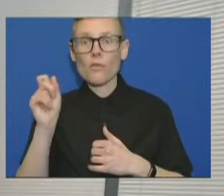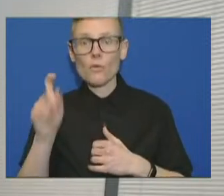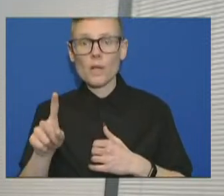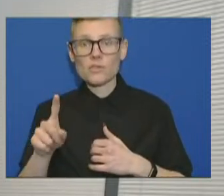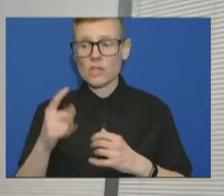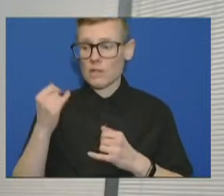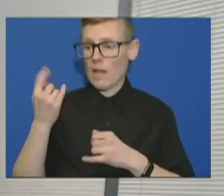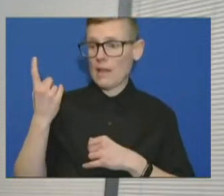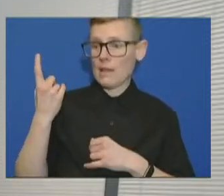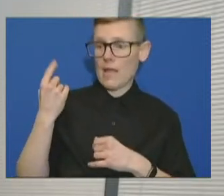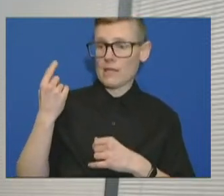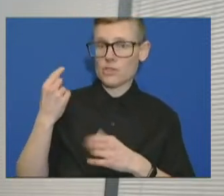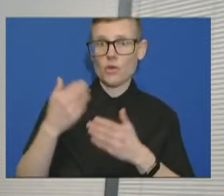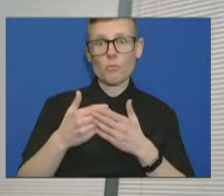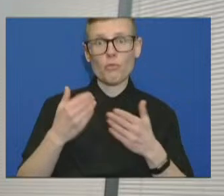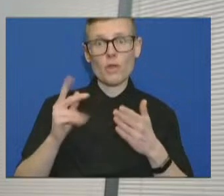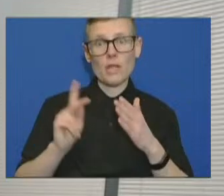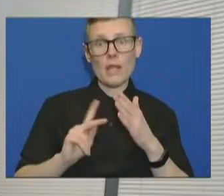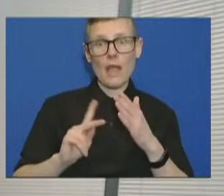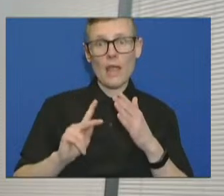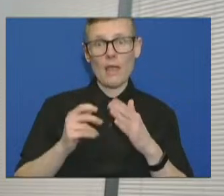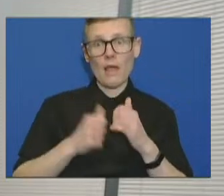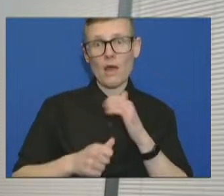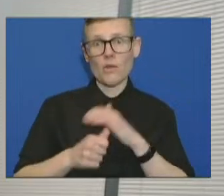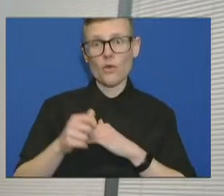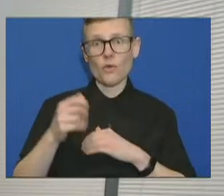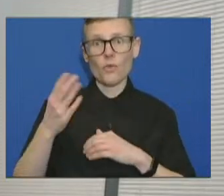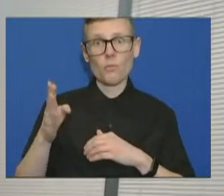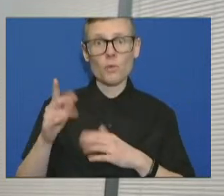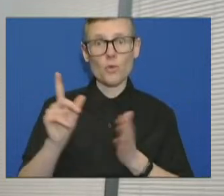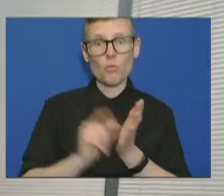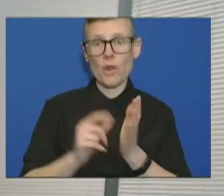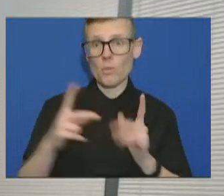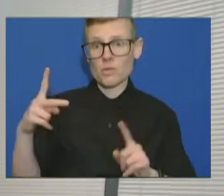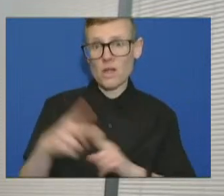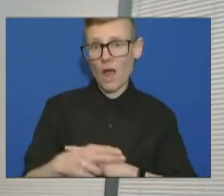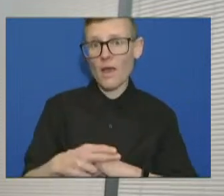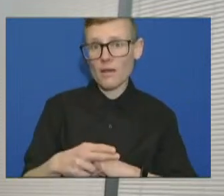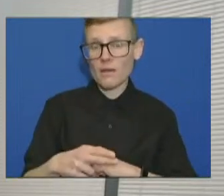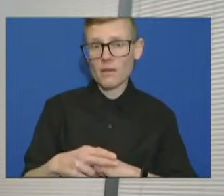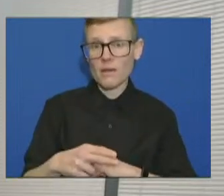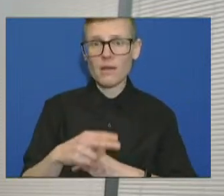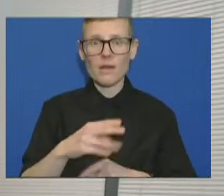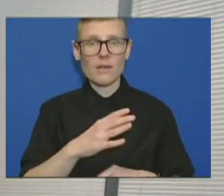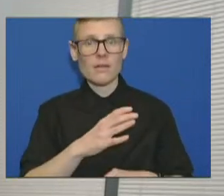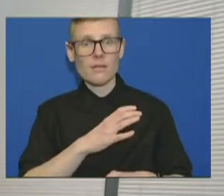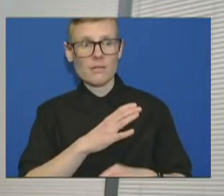clarity behind that. Another question last year, pre-K